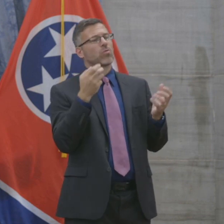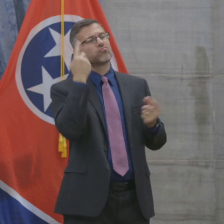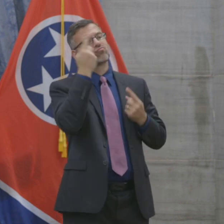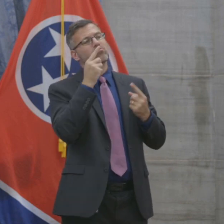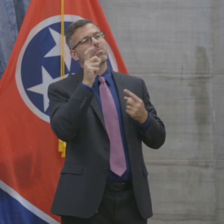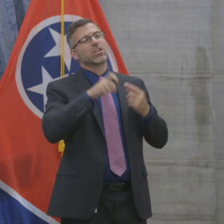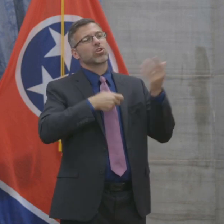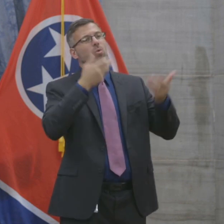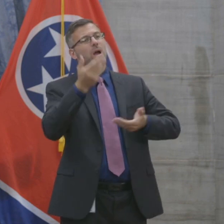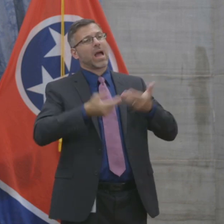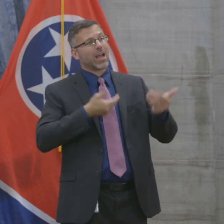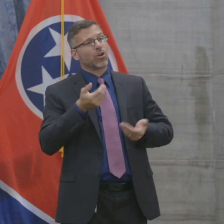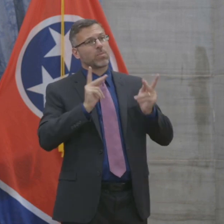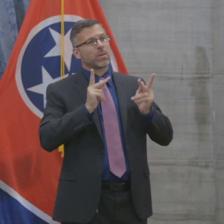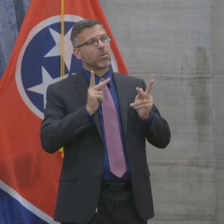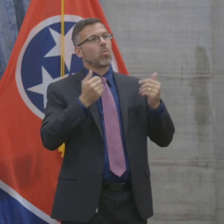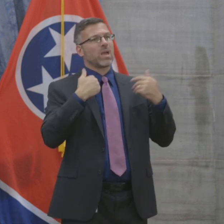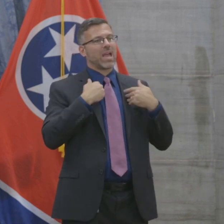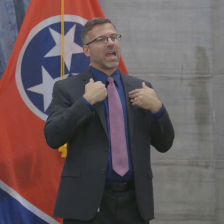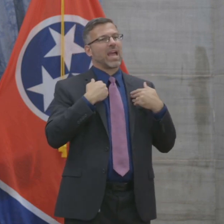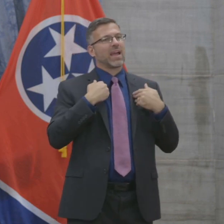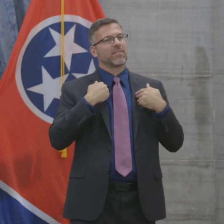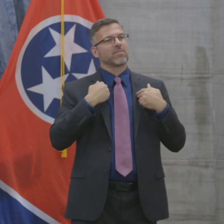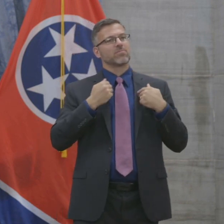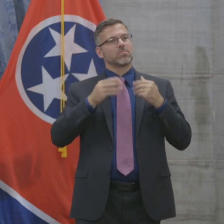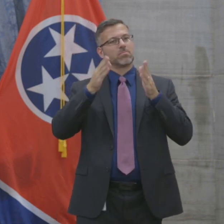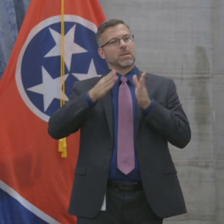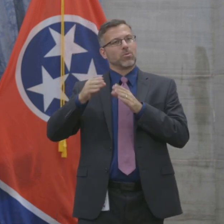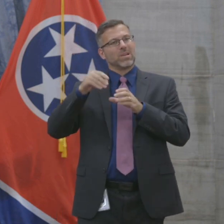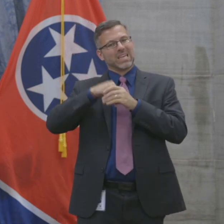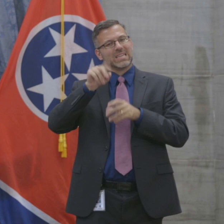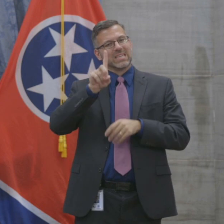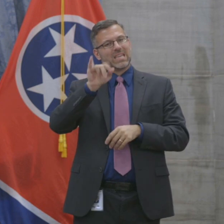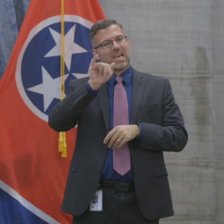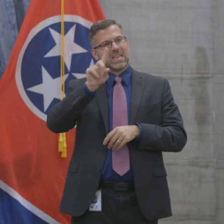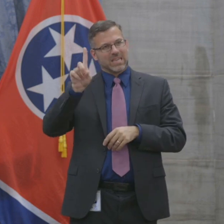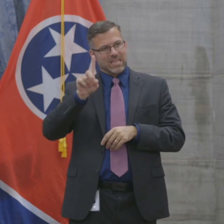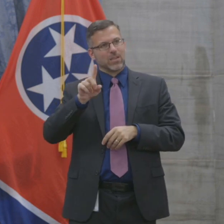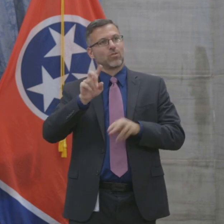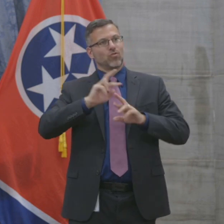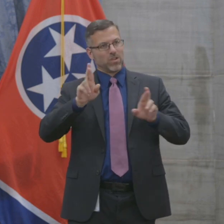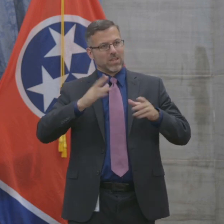have the opportunity here, as we're continuing to rebuild the economy and things are starting to change